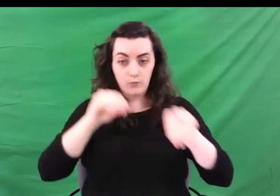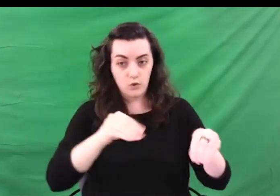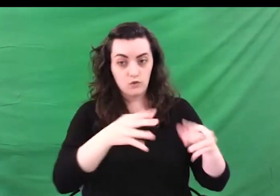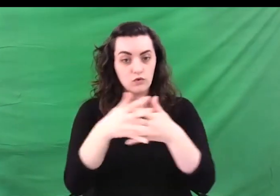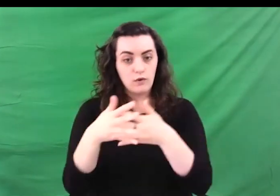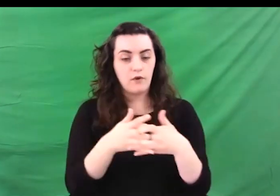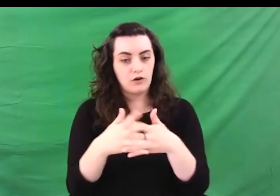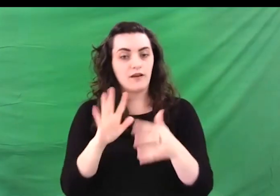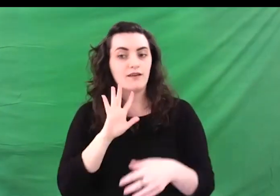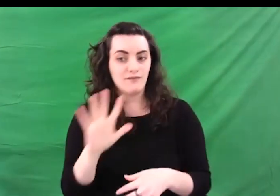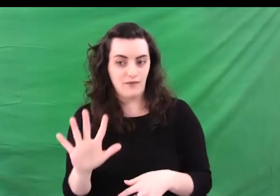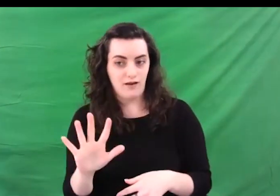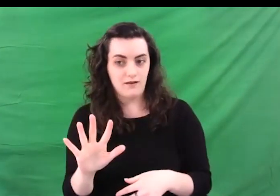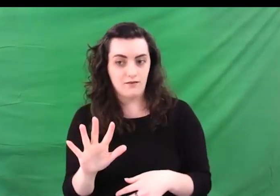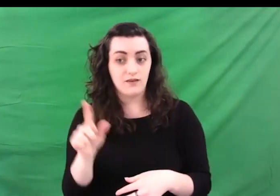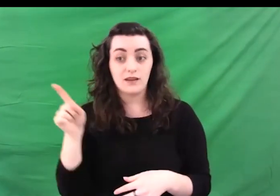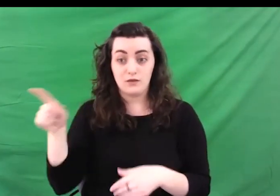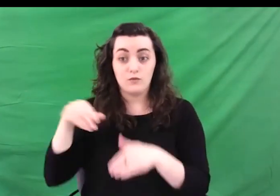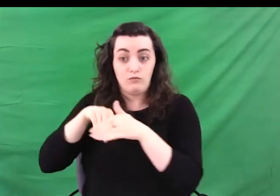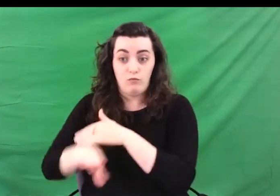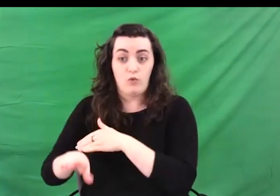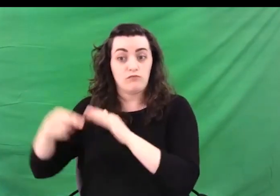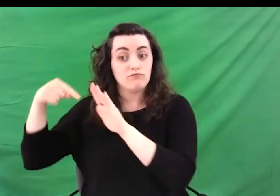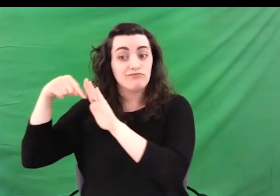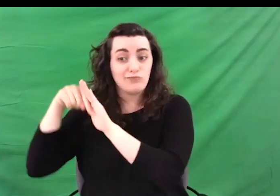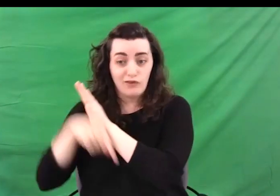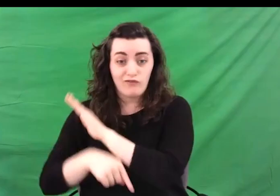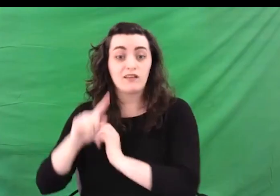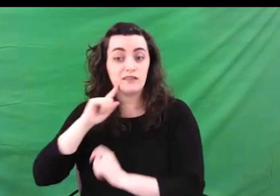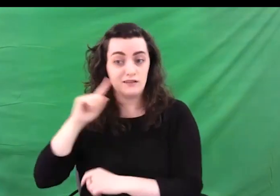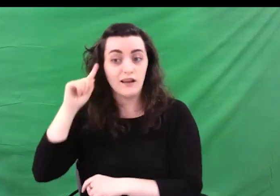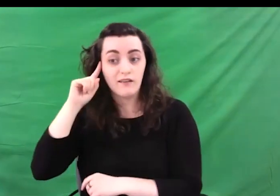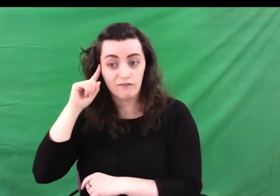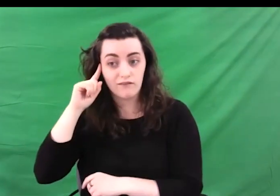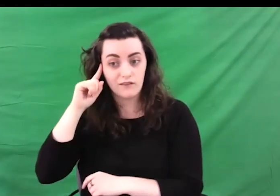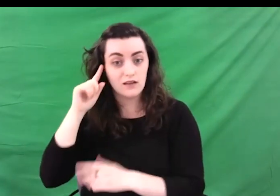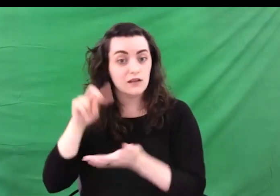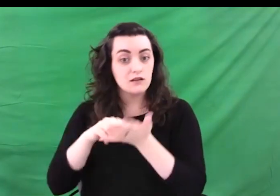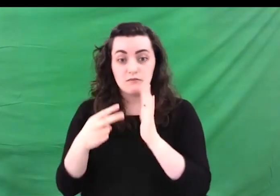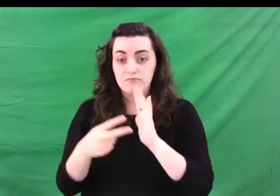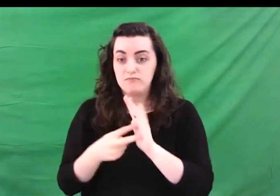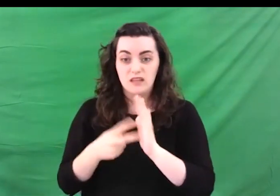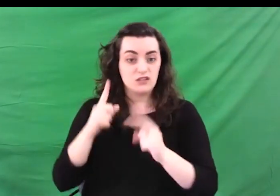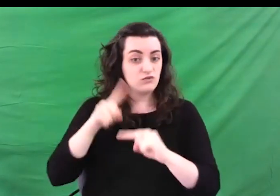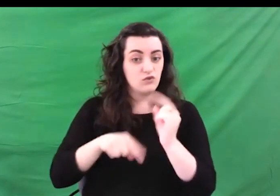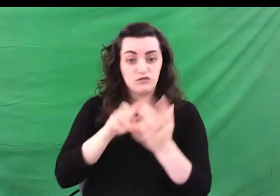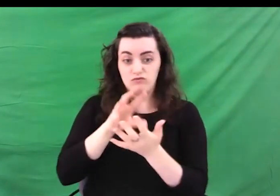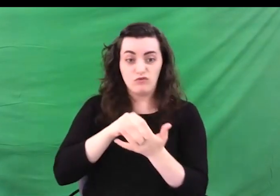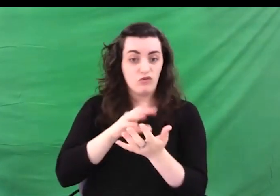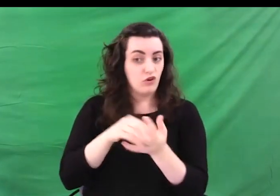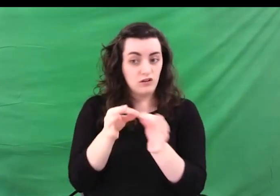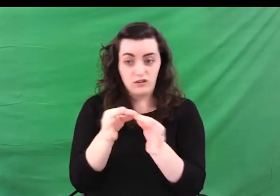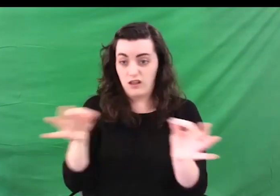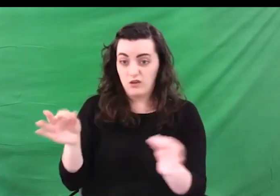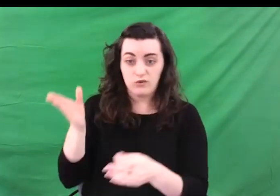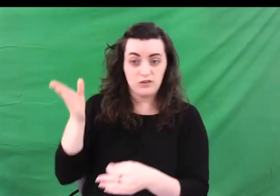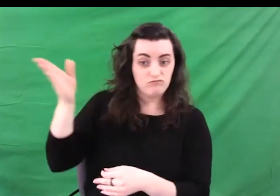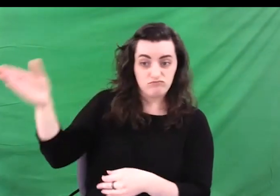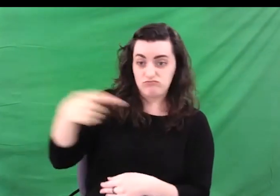He was profoundly deaf from birth, and so he didn't have an opportunity to learn language while he was in China and then